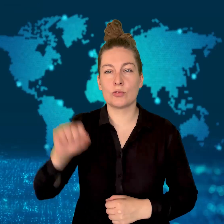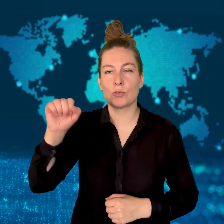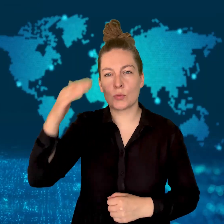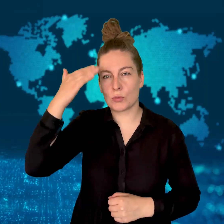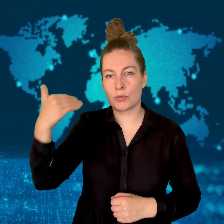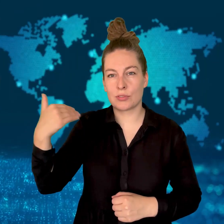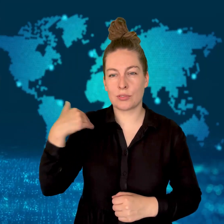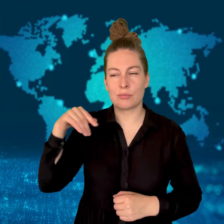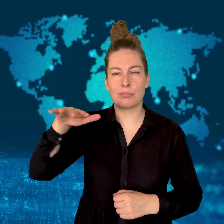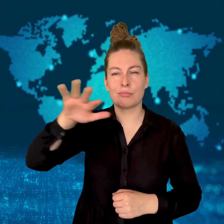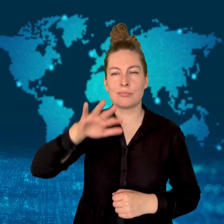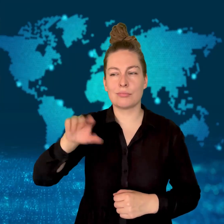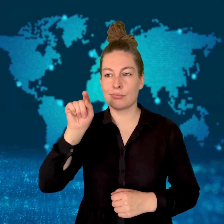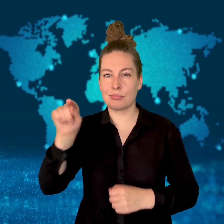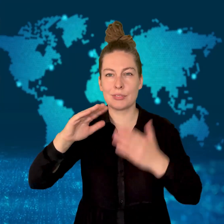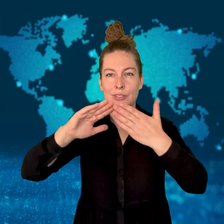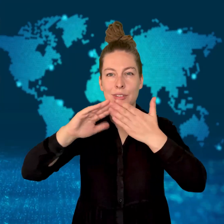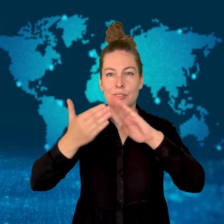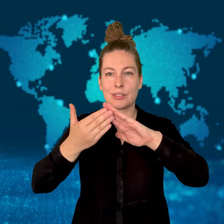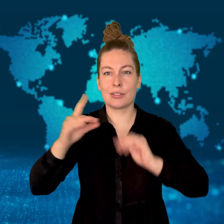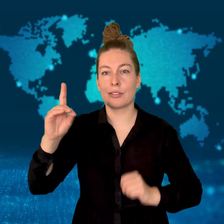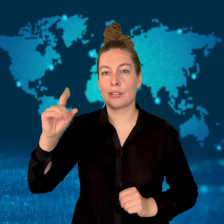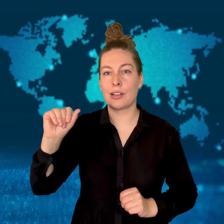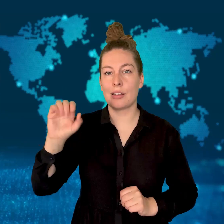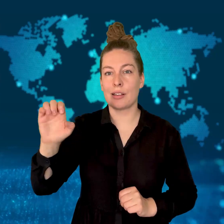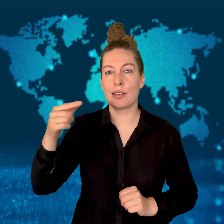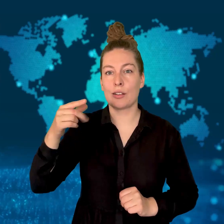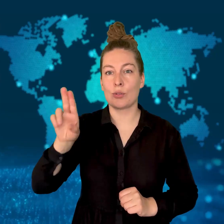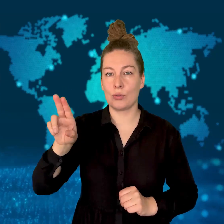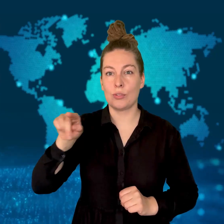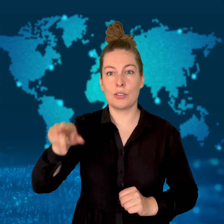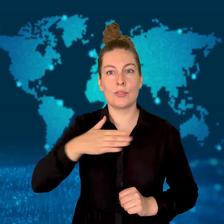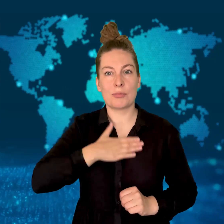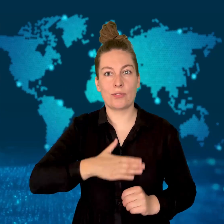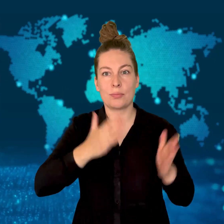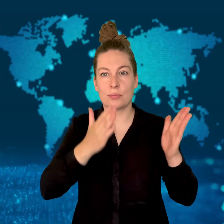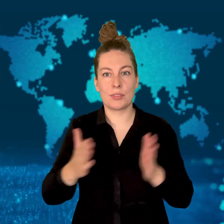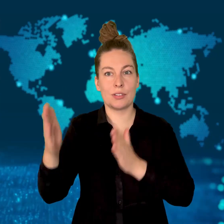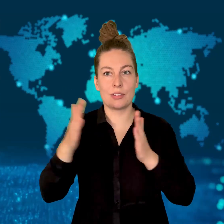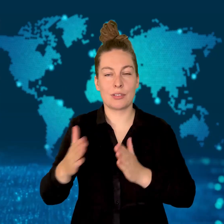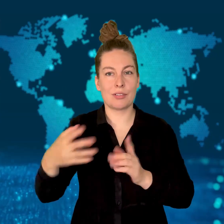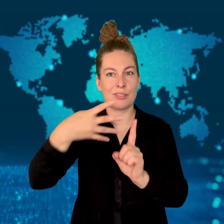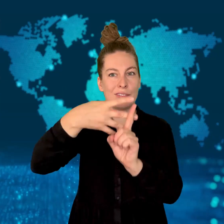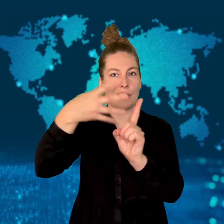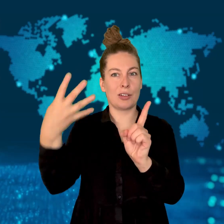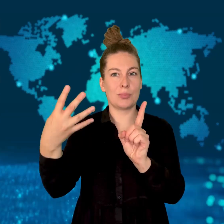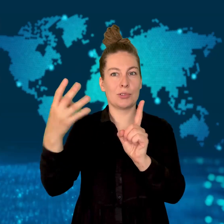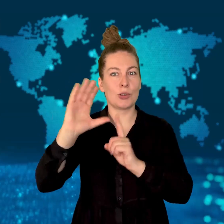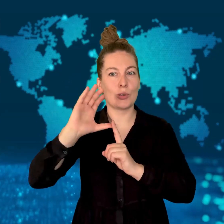[MONIKA]: City officials attempted to stop an LGBTQ+ festival in South Korea,